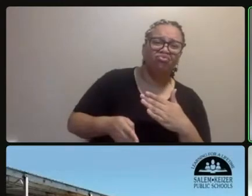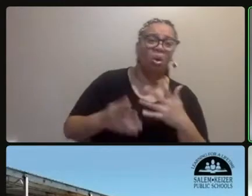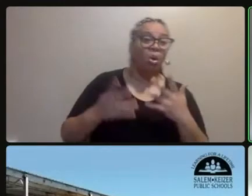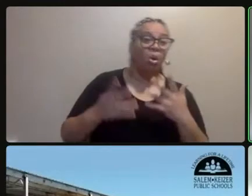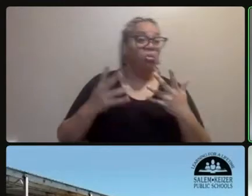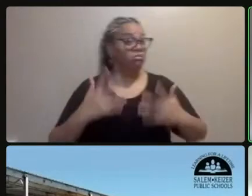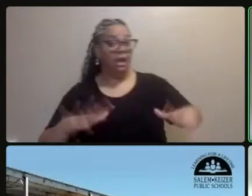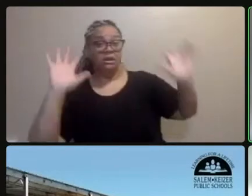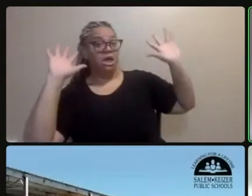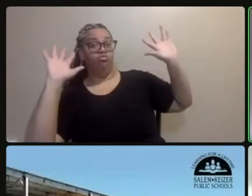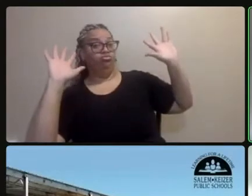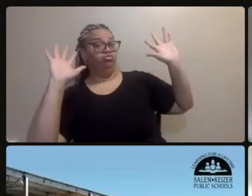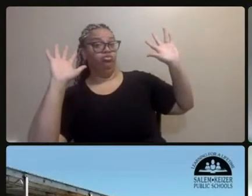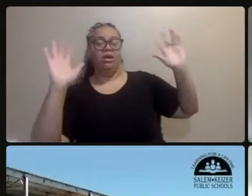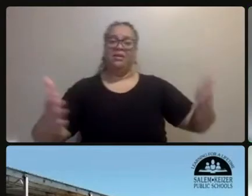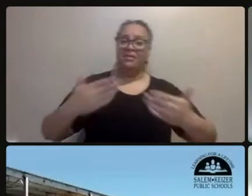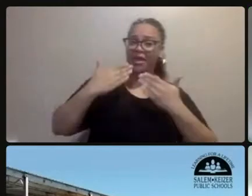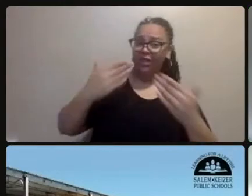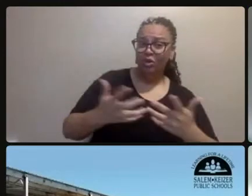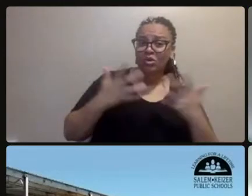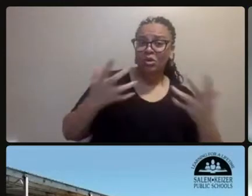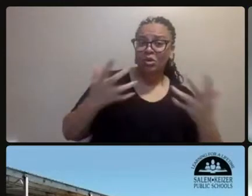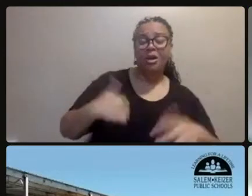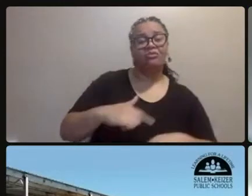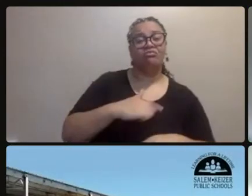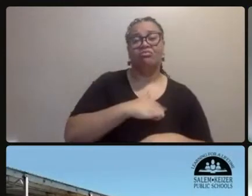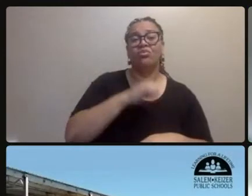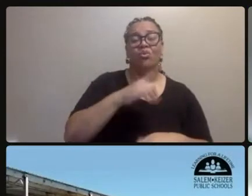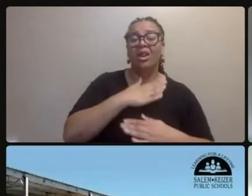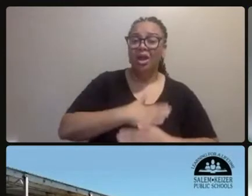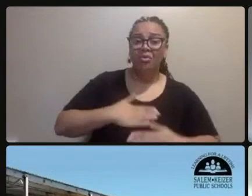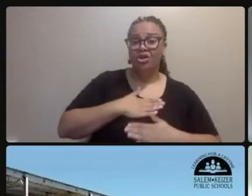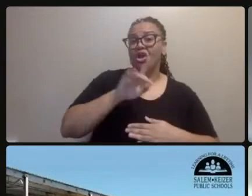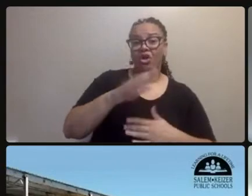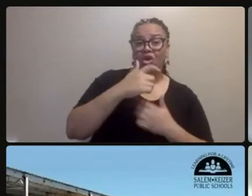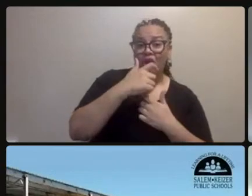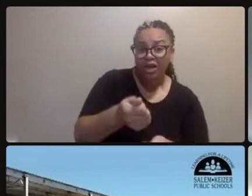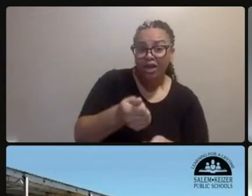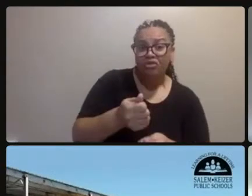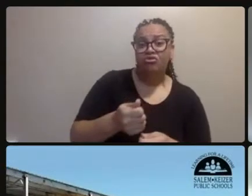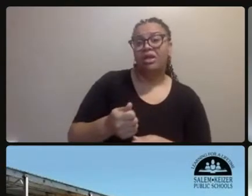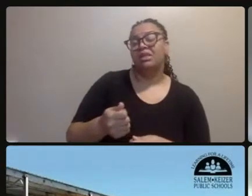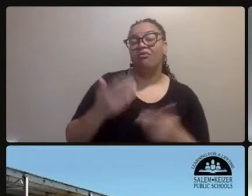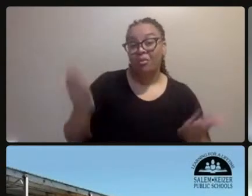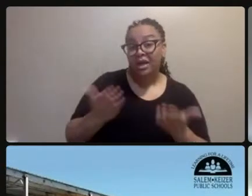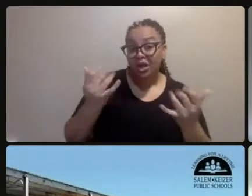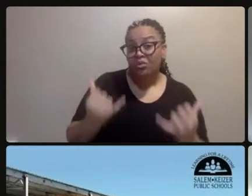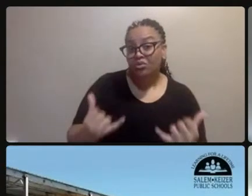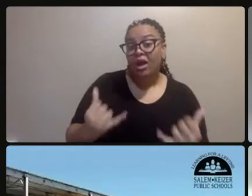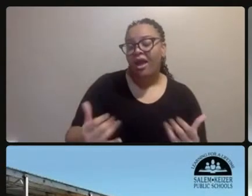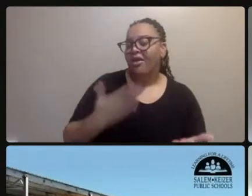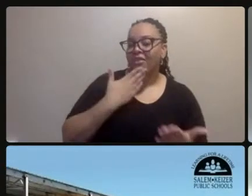CAMERAS. SORRY TO CUT YOU OFF ANTHONY